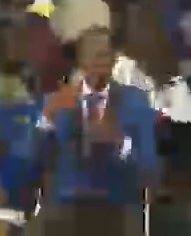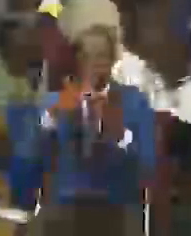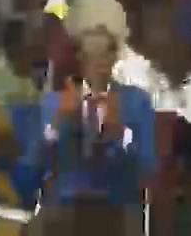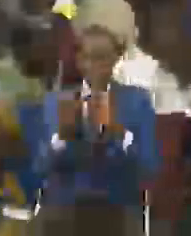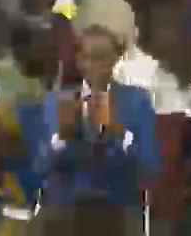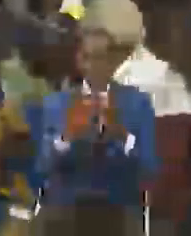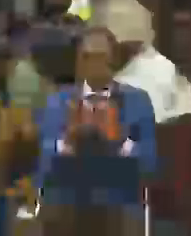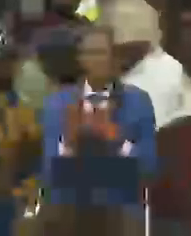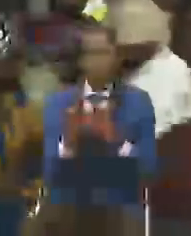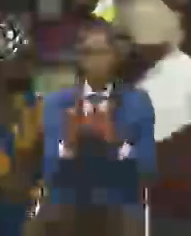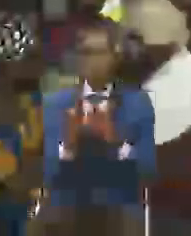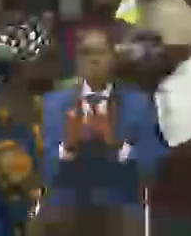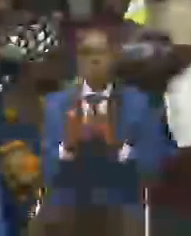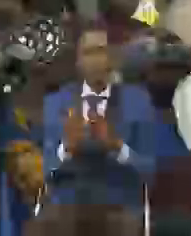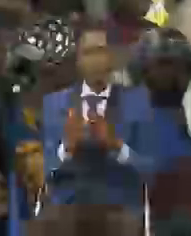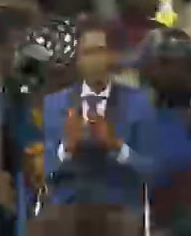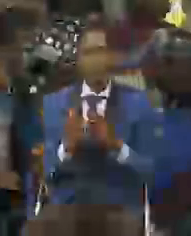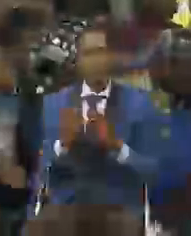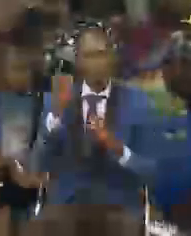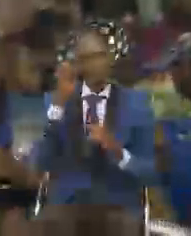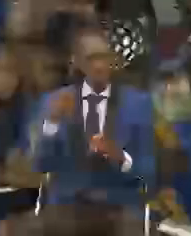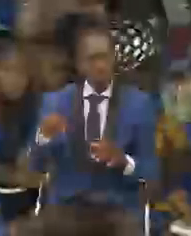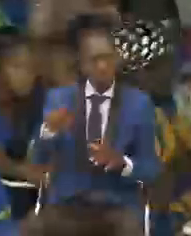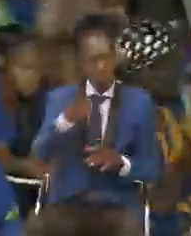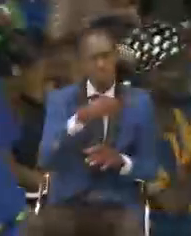for all those watching online who gave their lives to the lord jesus